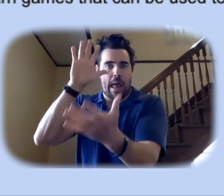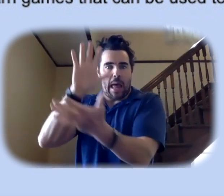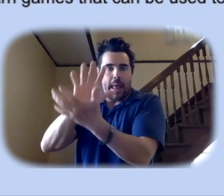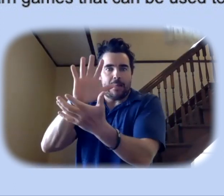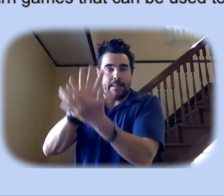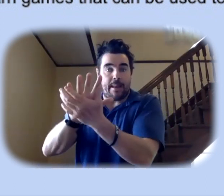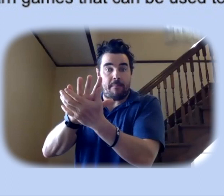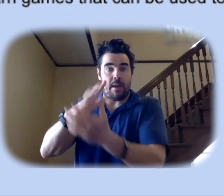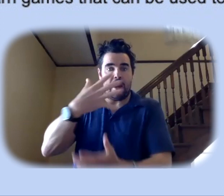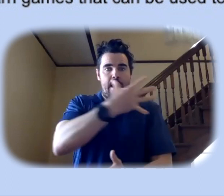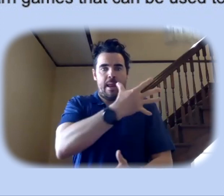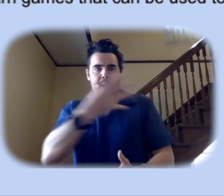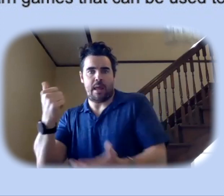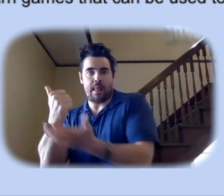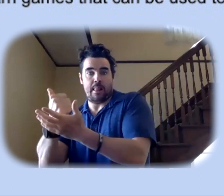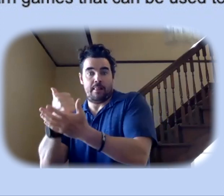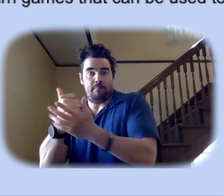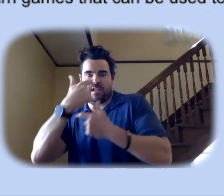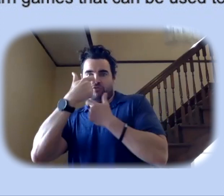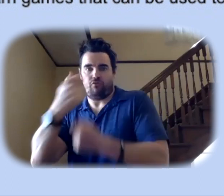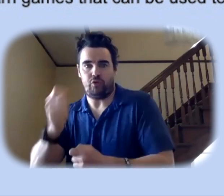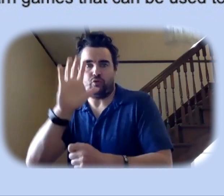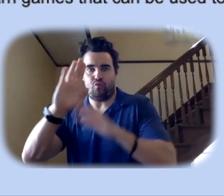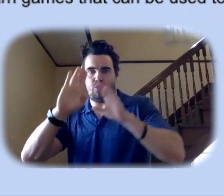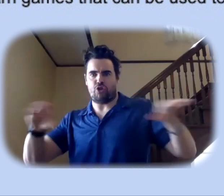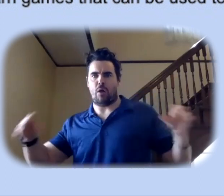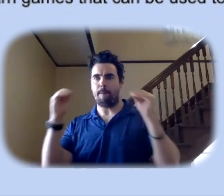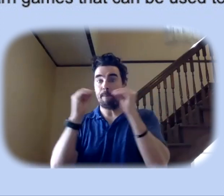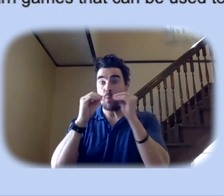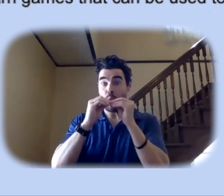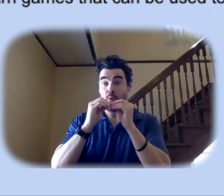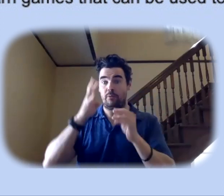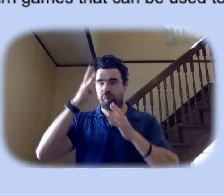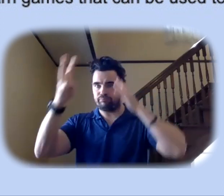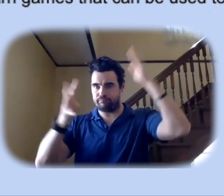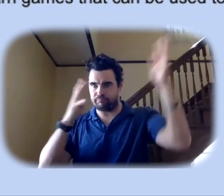You can also learn how to incorporate academics into games, so you're learning and keeping